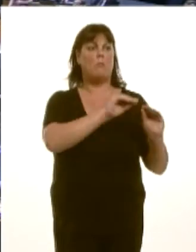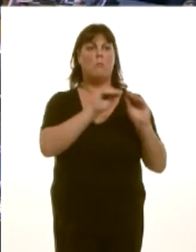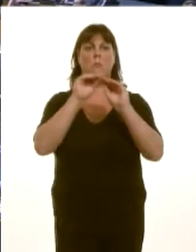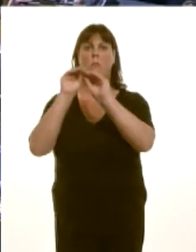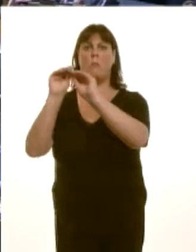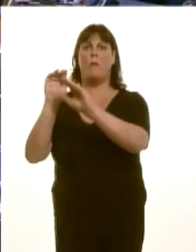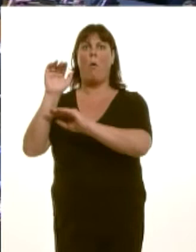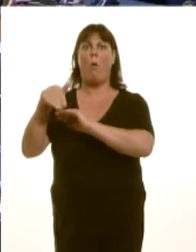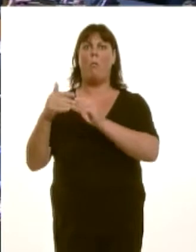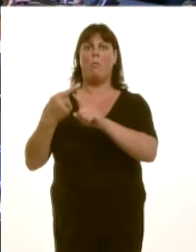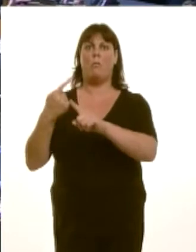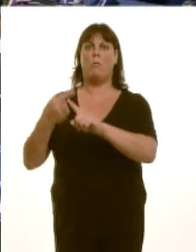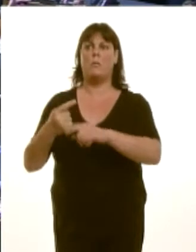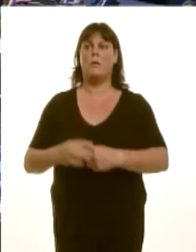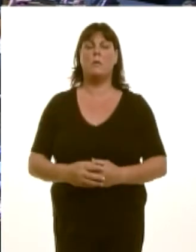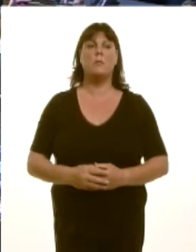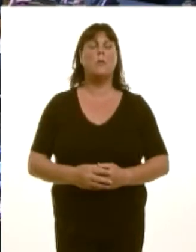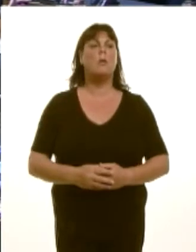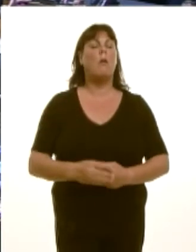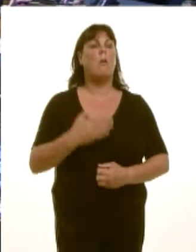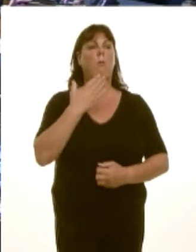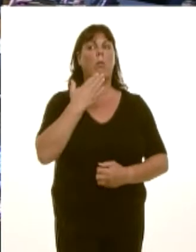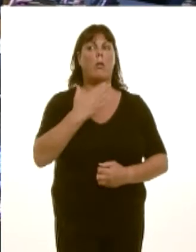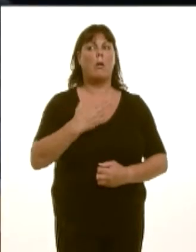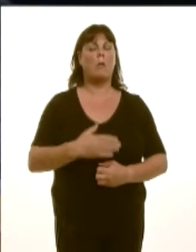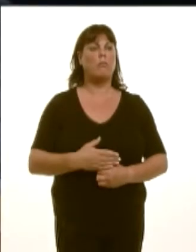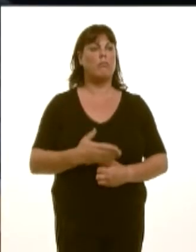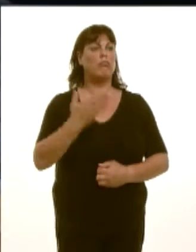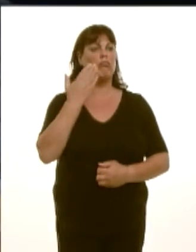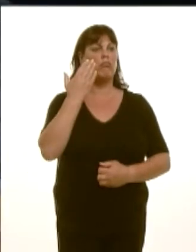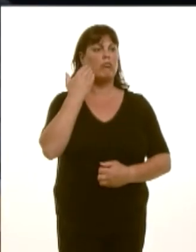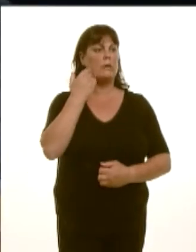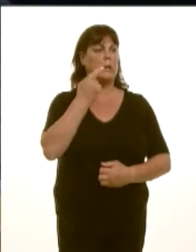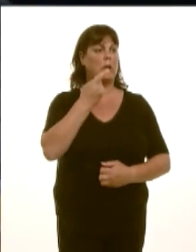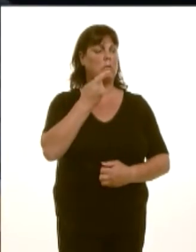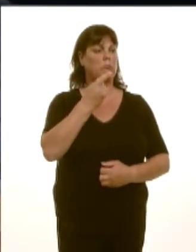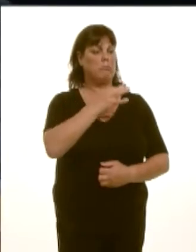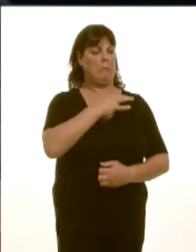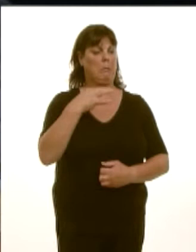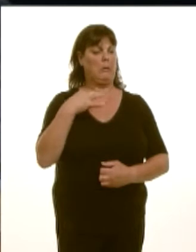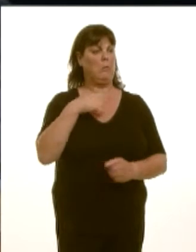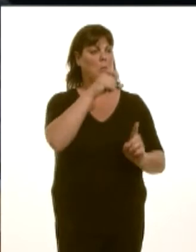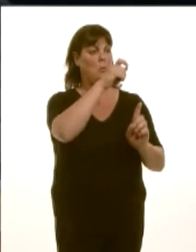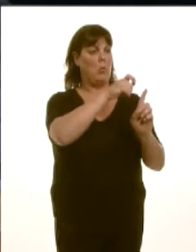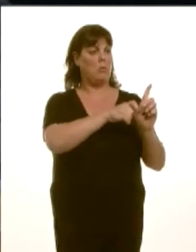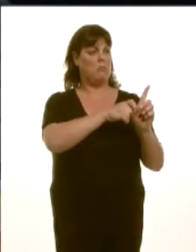Kirsty Williams: I have recently been contacted by a clinician who looks after my constituents.